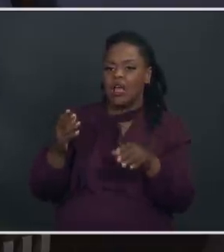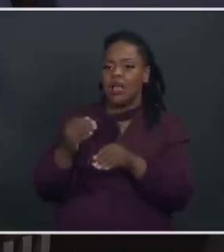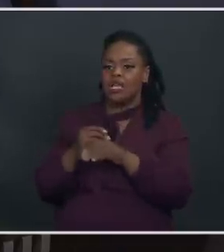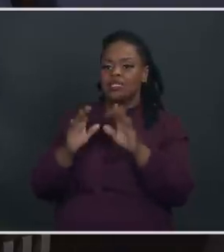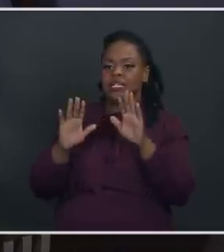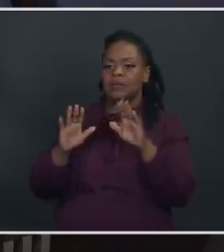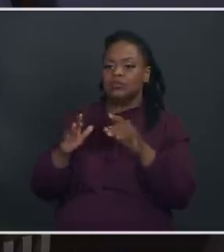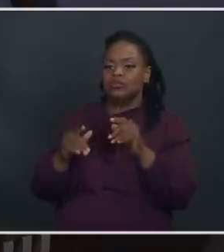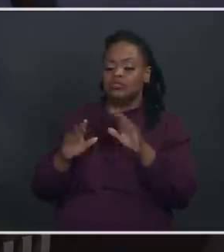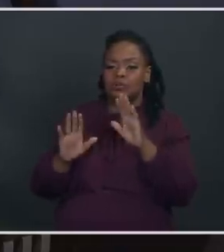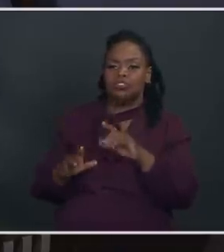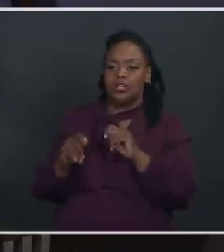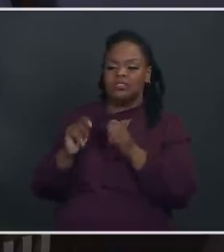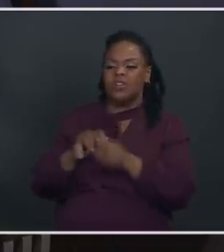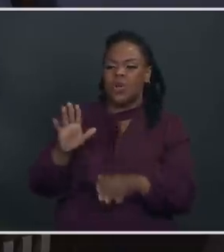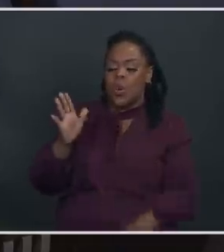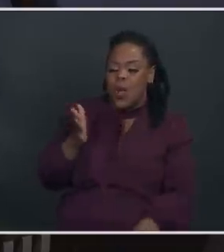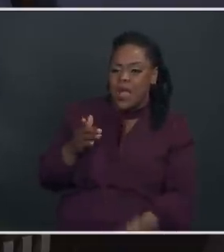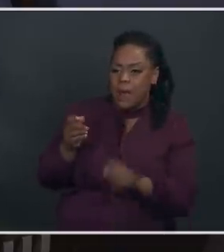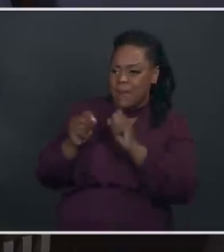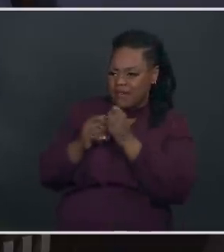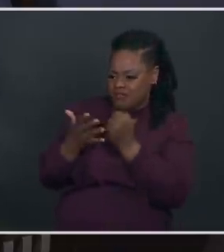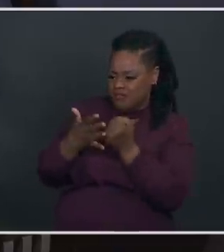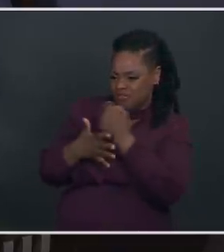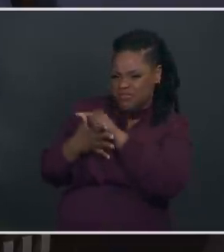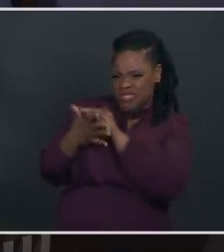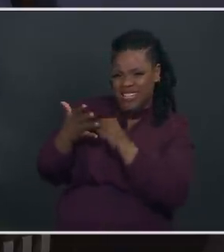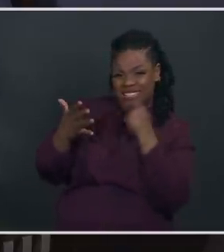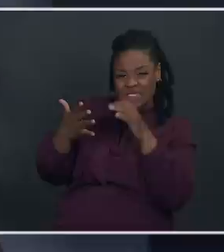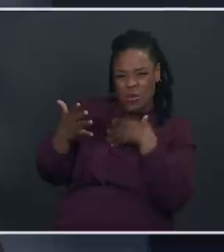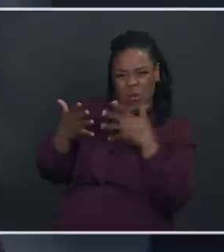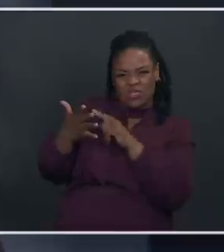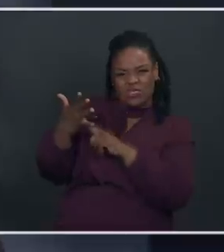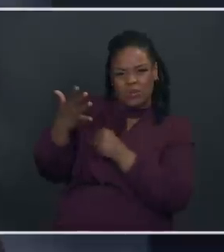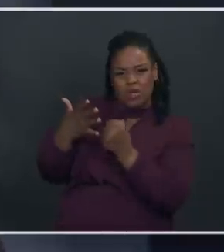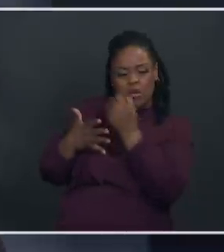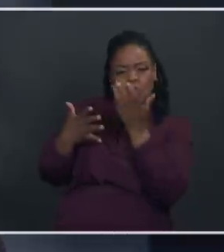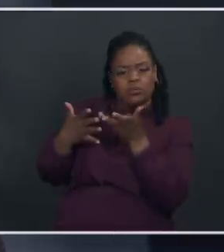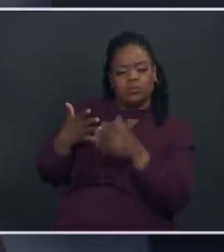do you need legislation to make this permanent? Secretary Kerry: Well, Peter,